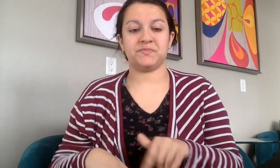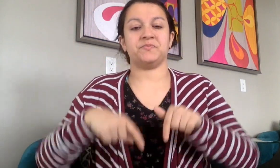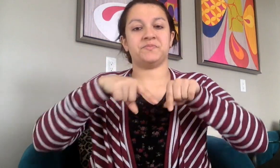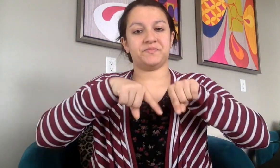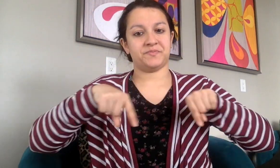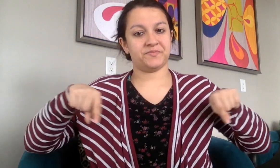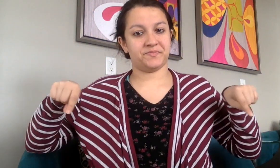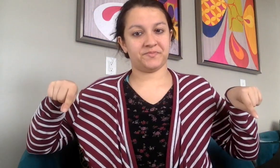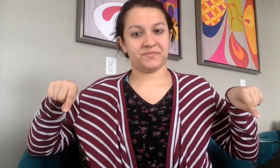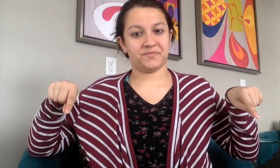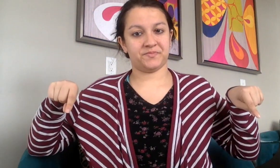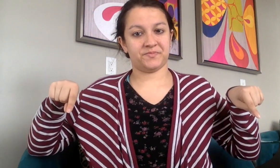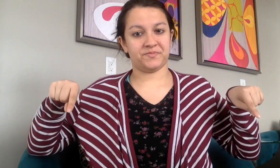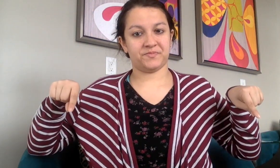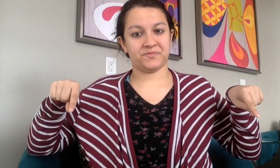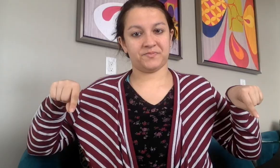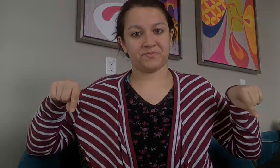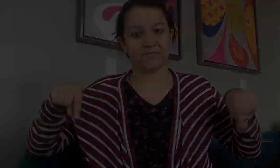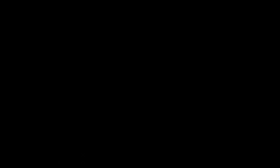www.deafwomenofcolor.org